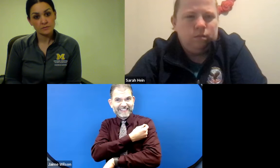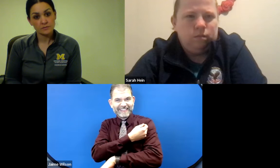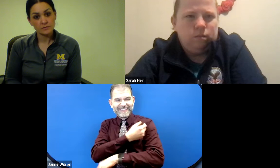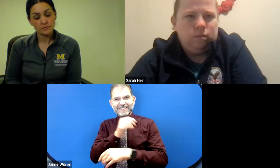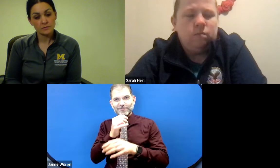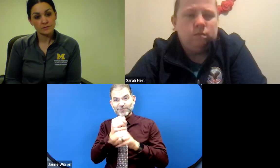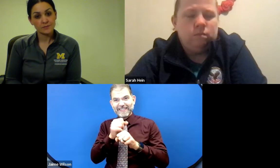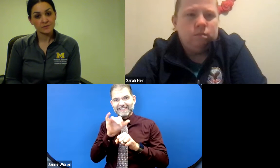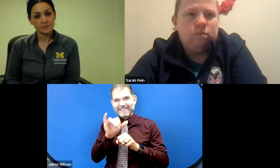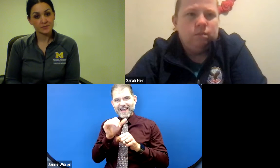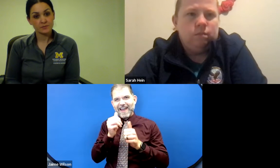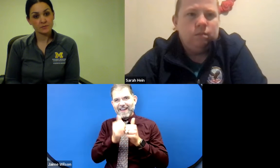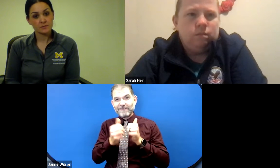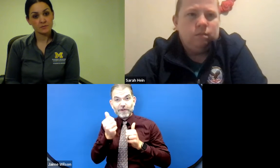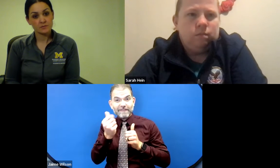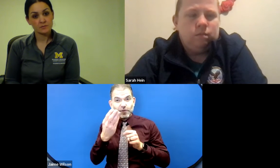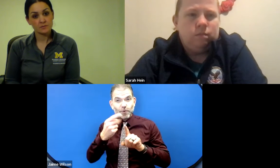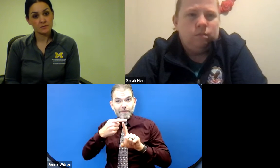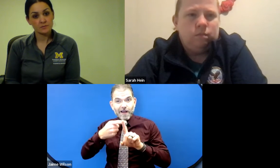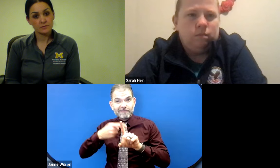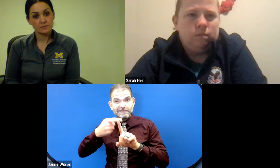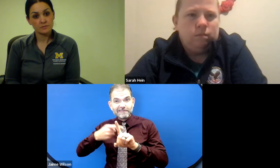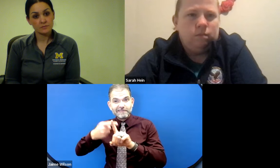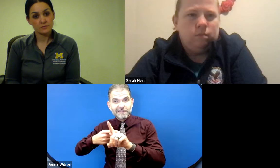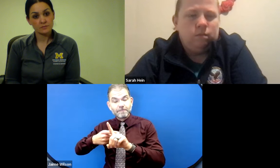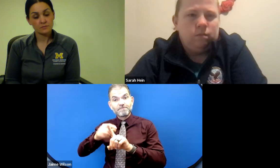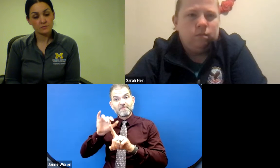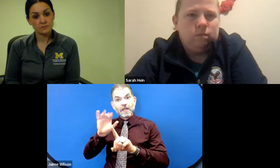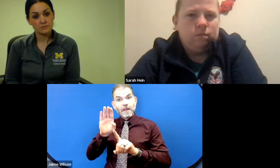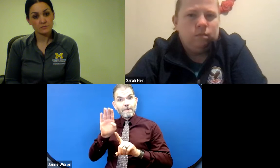ASL Interpreter: so she has to get a B 12 shot ASL Interpreter: every few months.